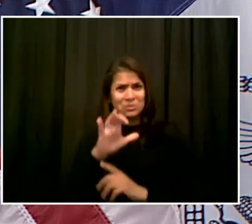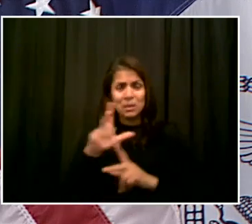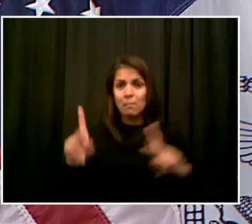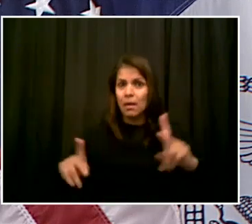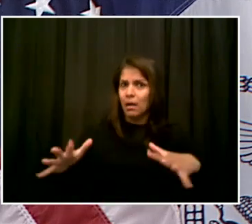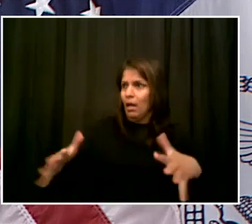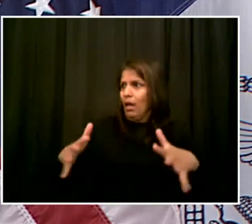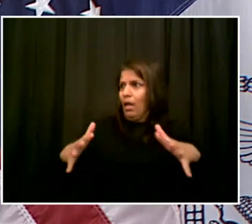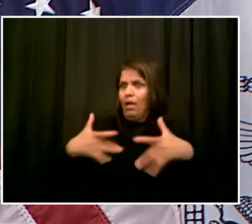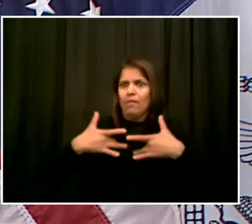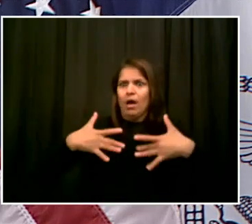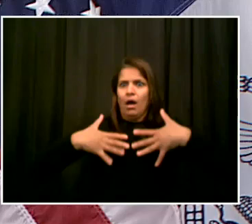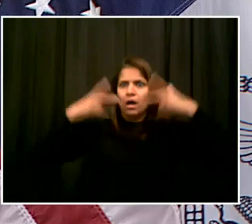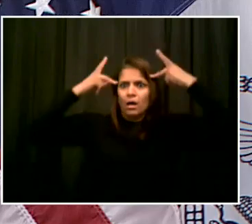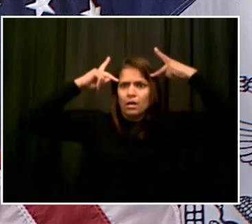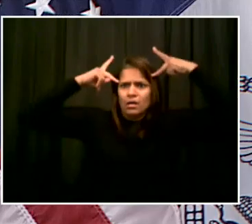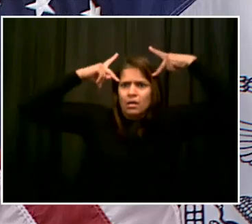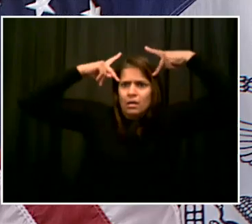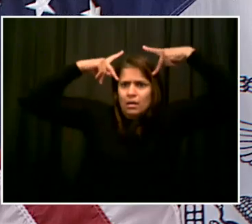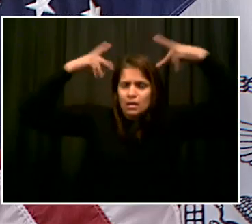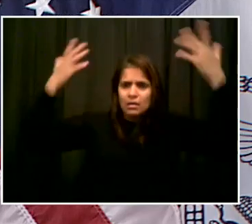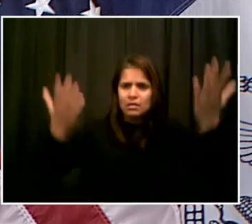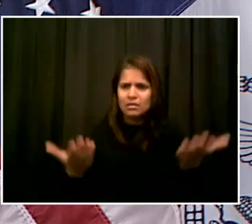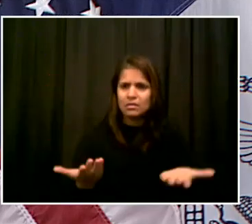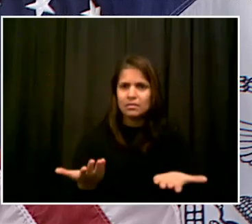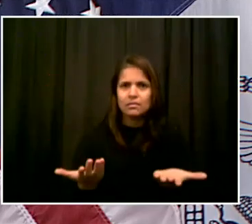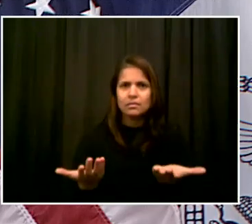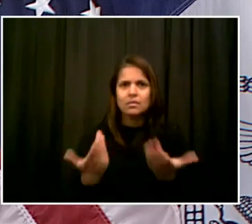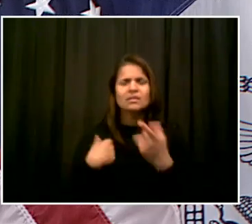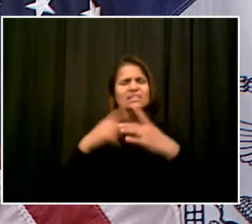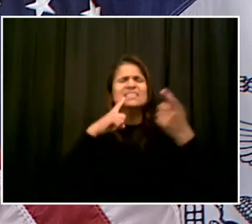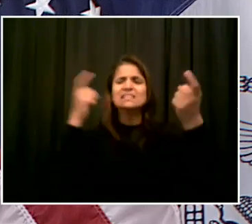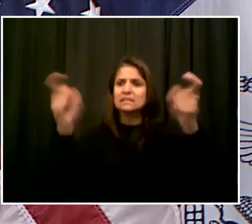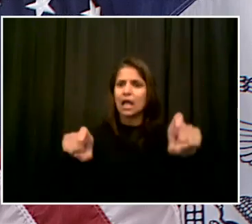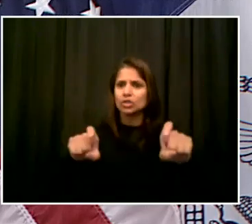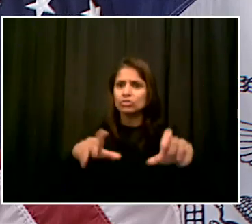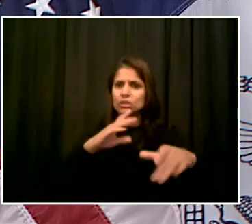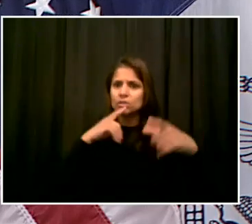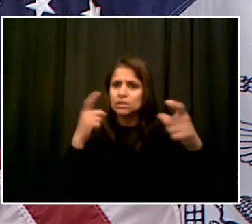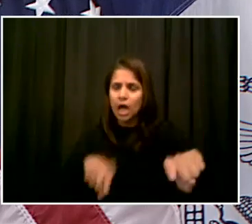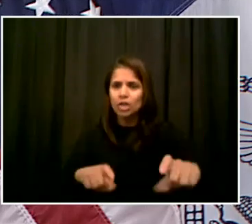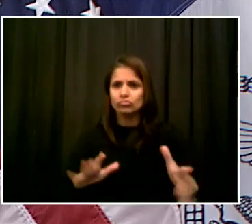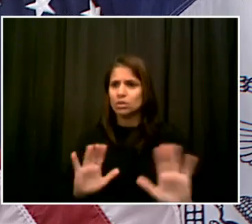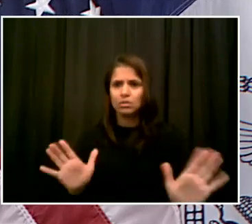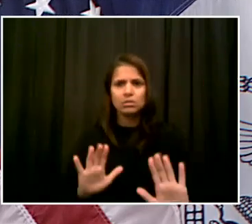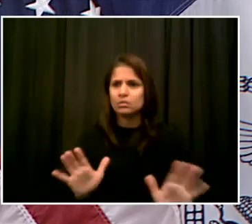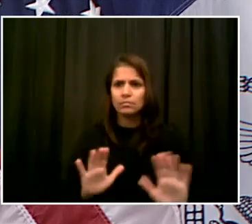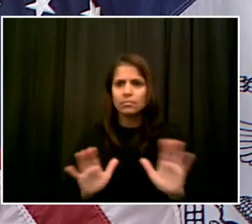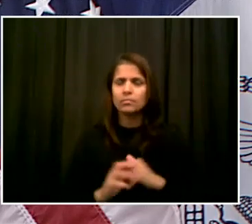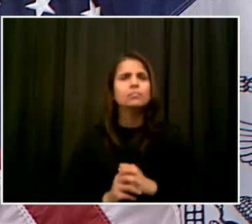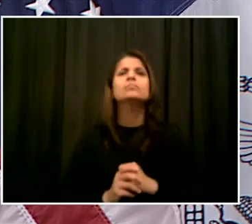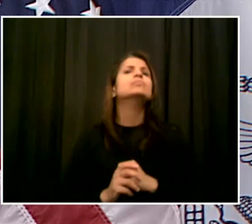TRAINED FOR. UNNERVED OUR POLICE OFFICERS WHO HAVE LEARNED IT WORK WITH AND DEAL WITH AND THAT IS A DANGEROUS